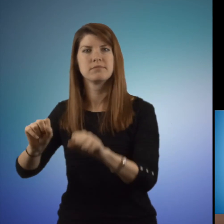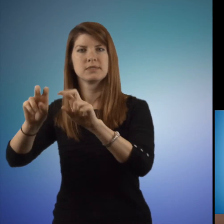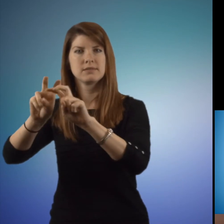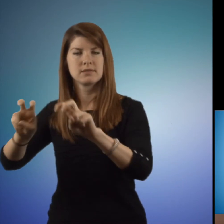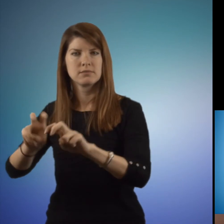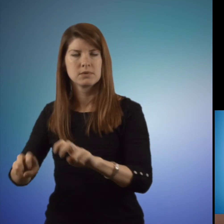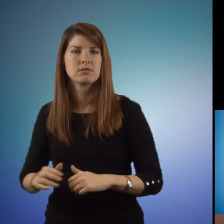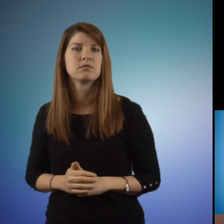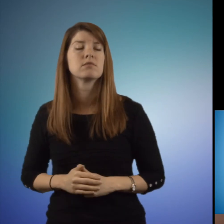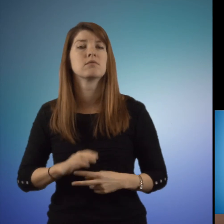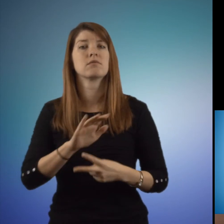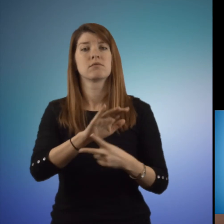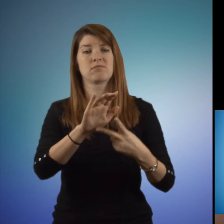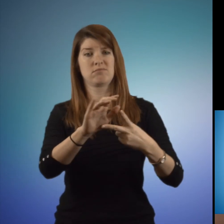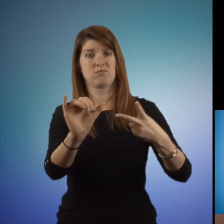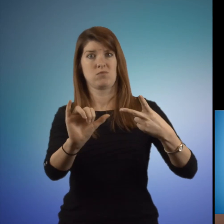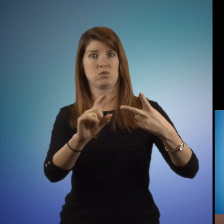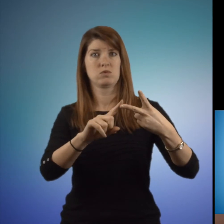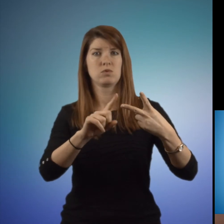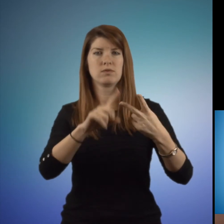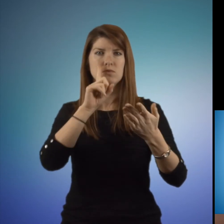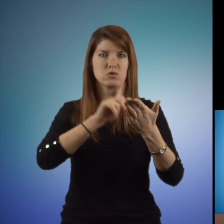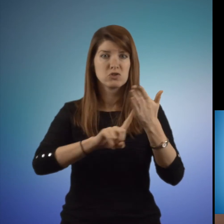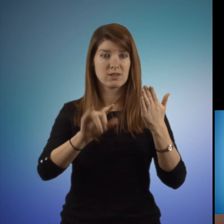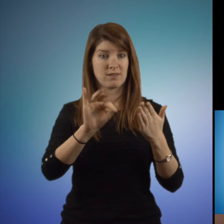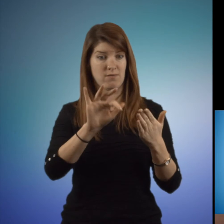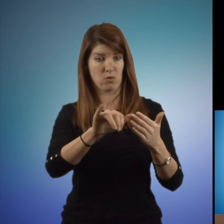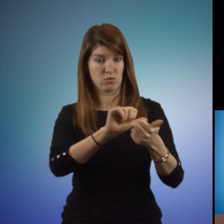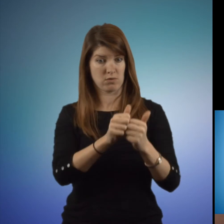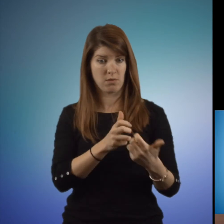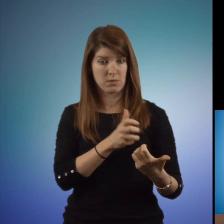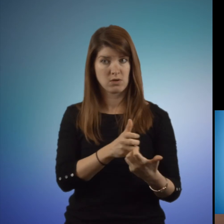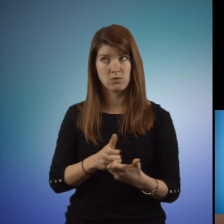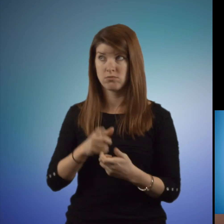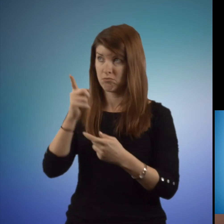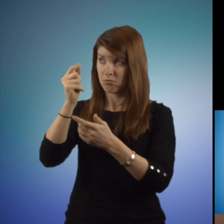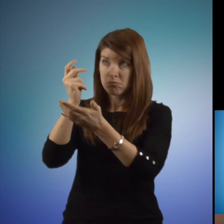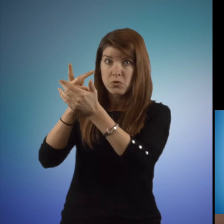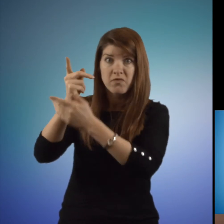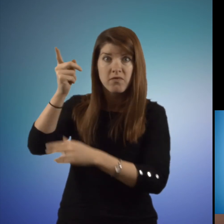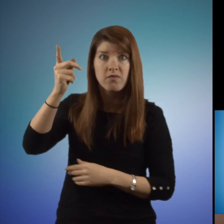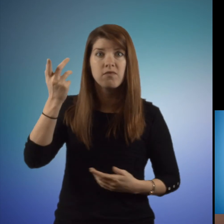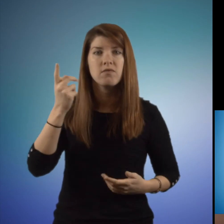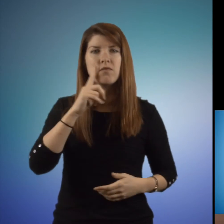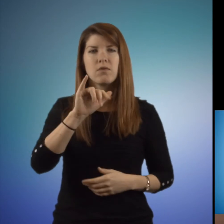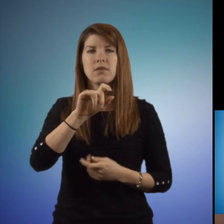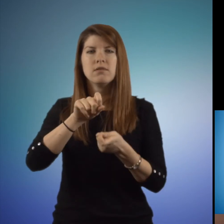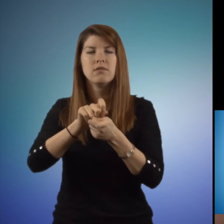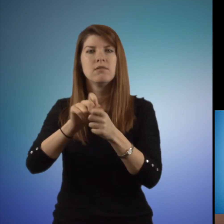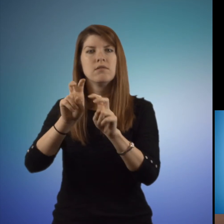And two, we need to check and see if they're allowable accommodations for the particular assessment that is being given.